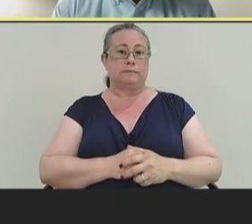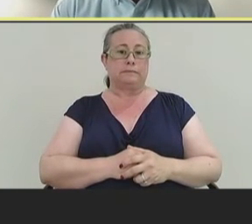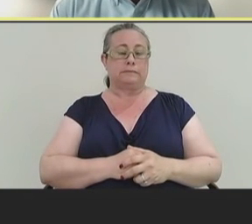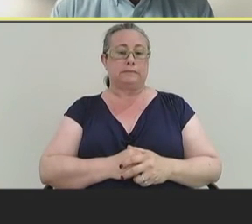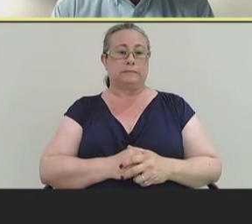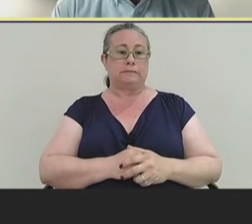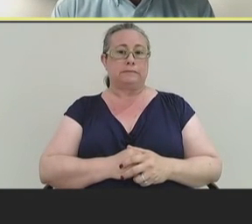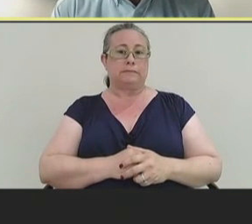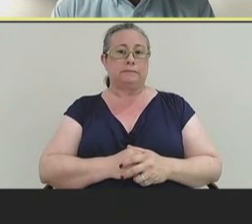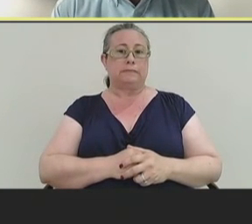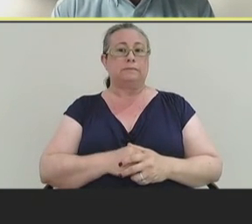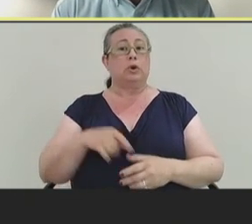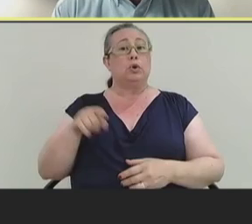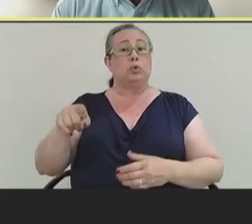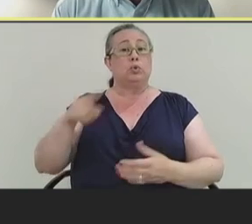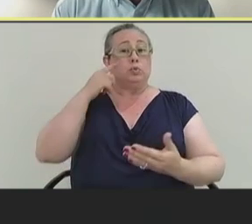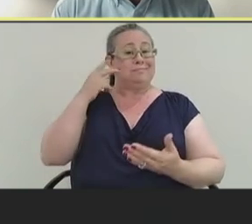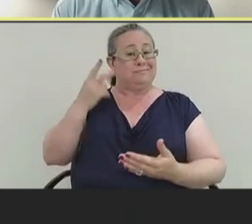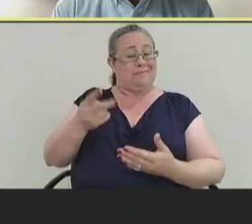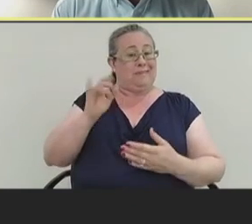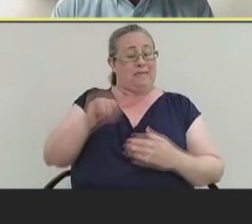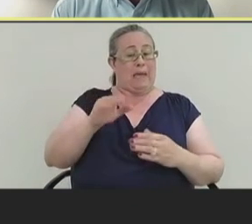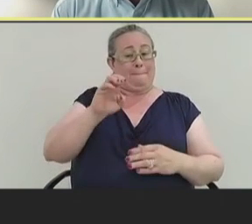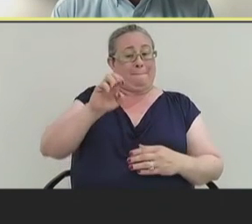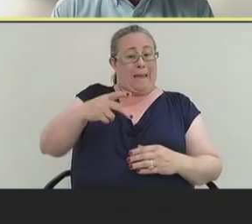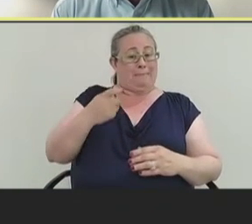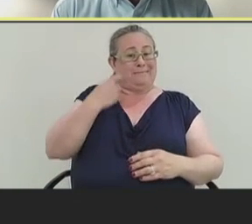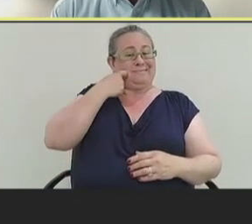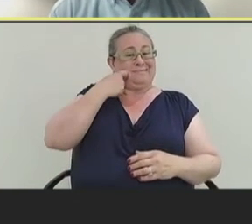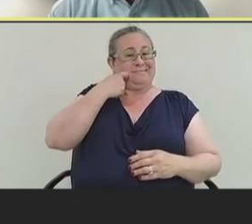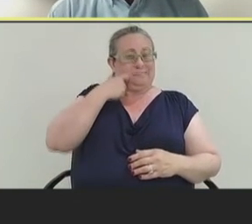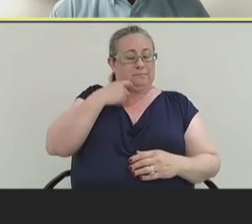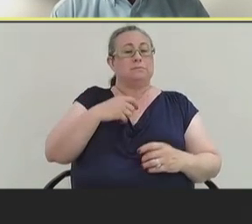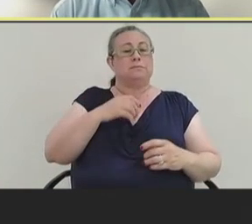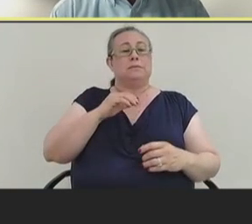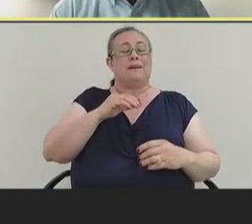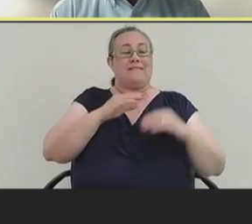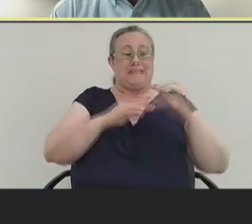So, as you saw on that map earlier, our facilities do support production via multiple platforms.